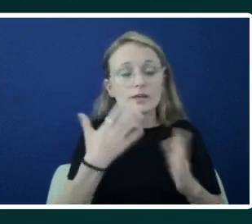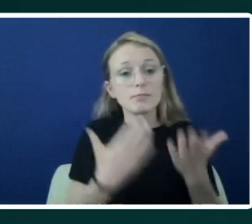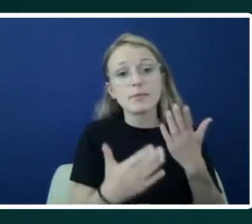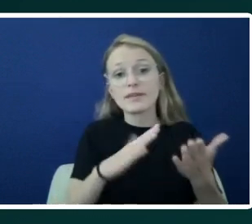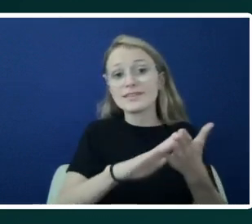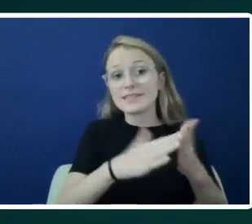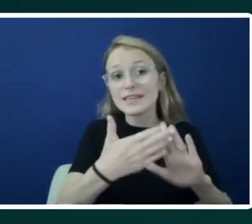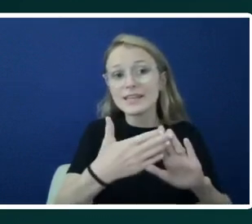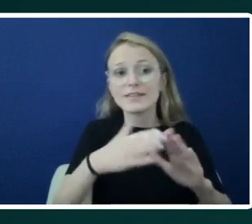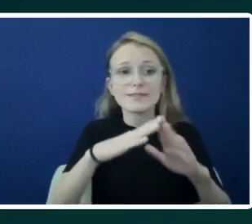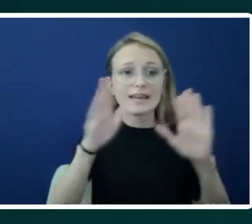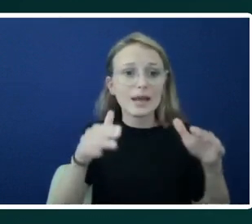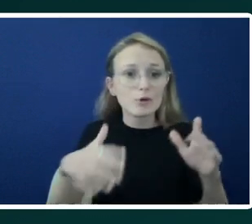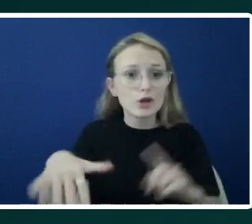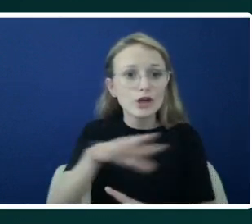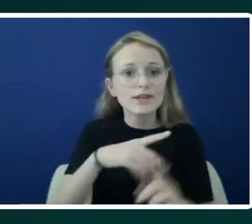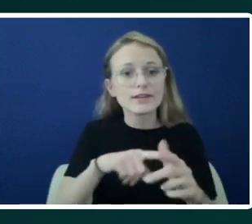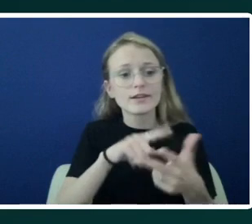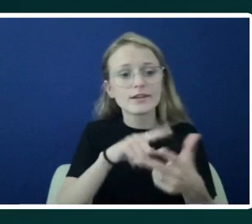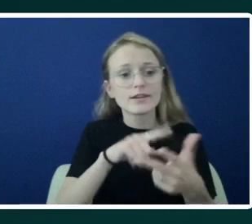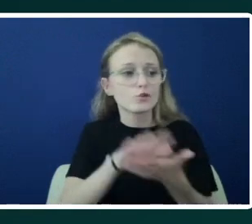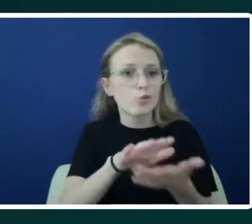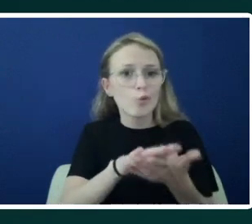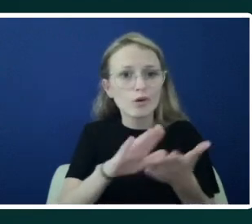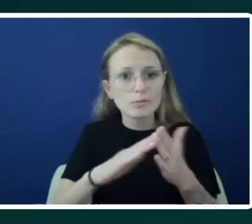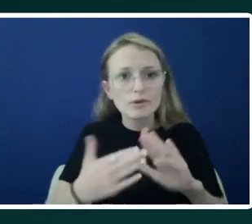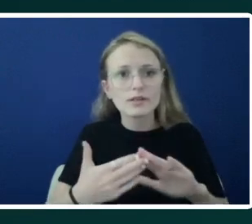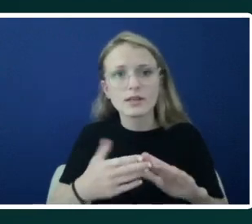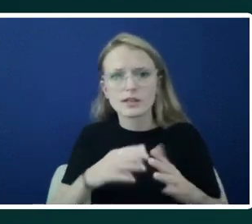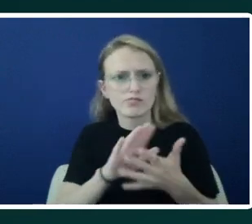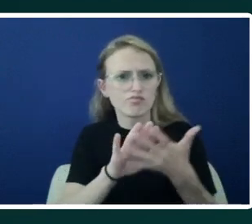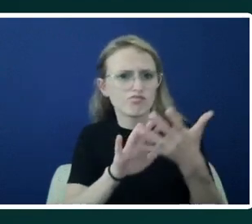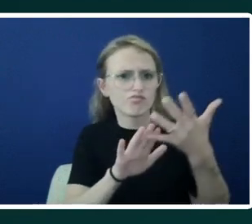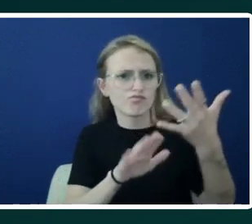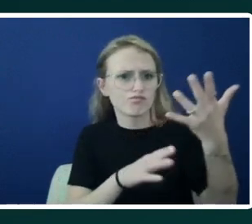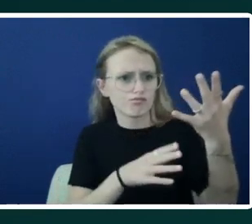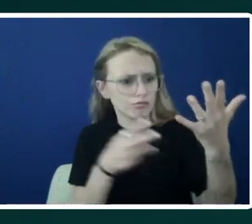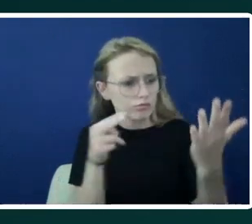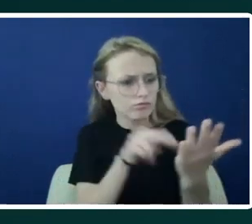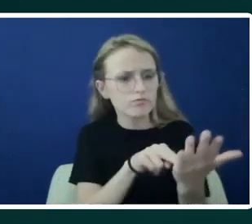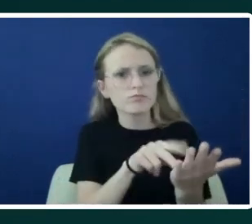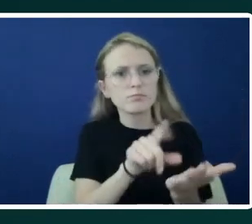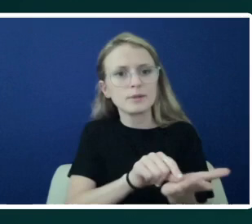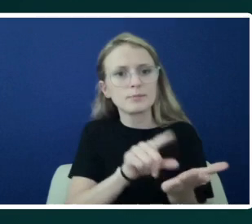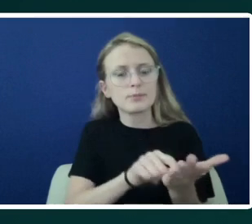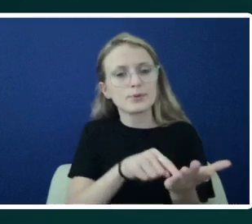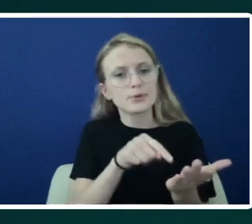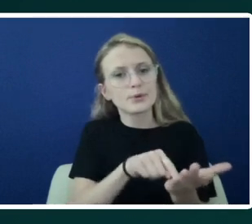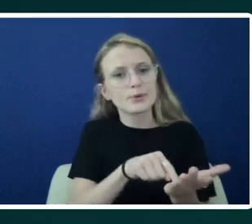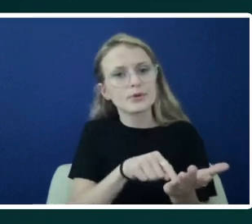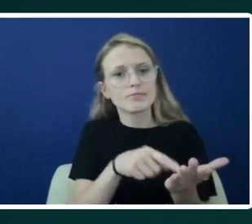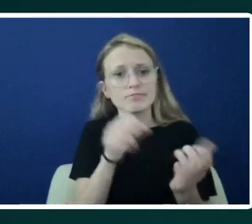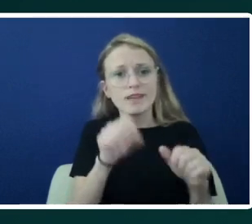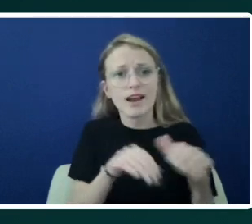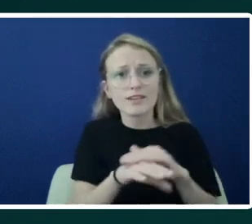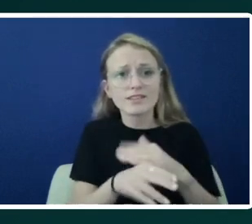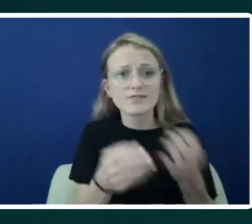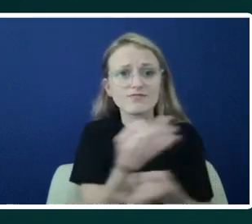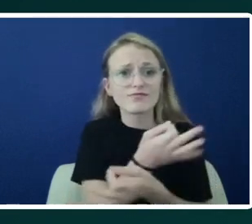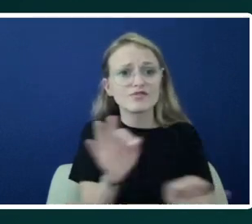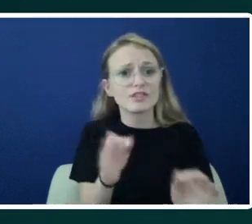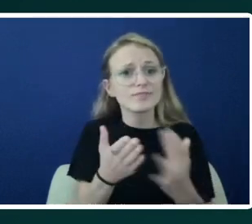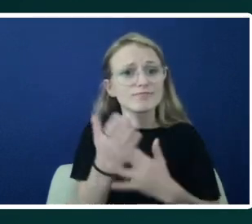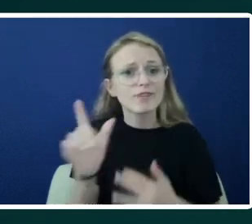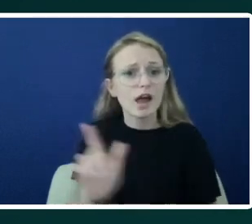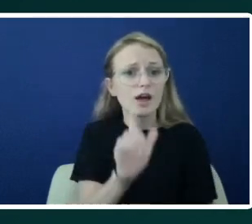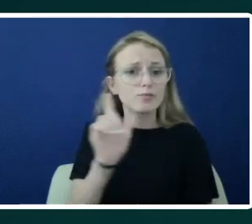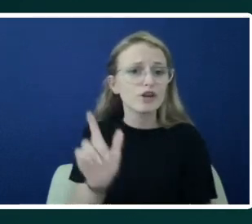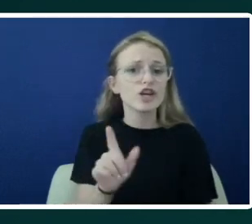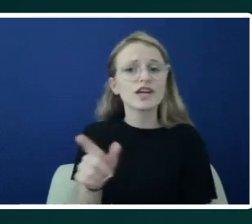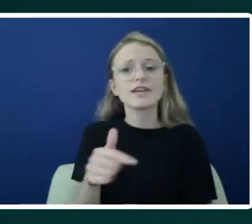a school community. And often you can get access freely through your local library to a number